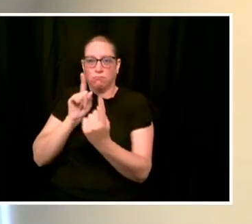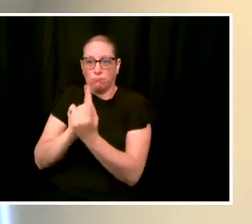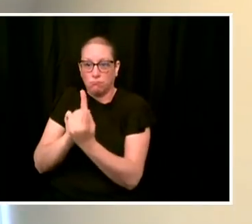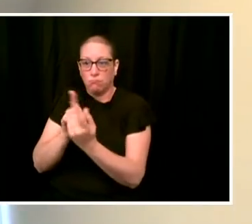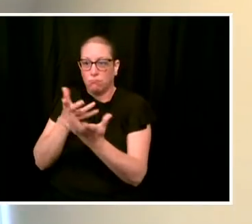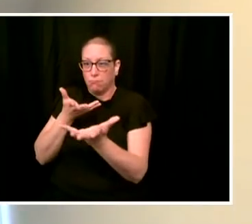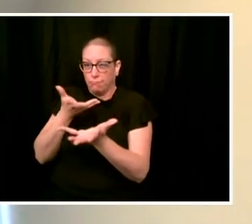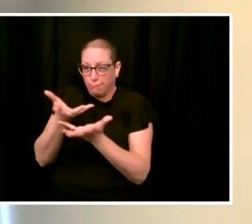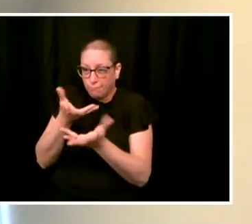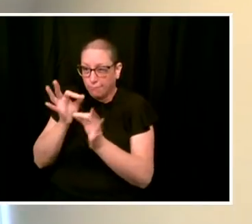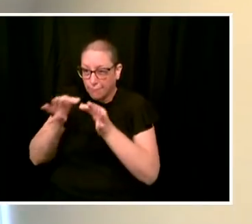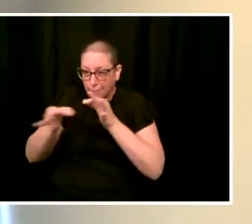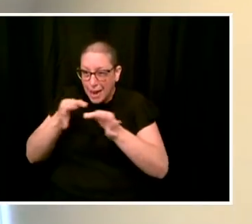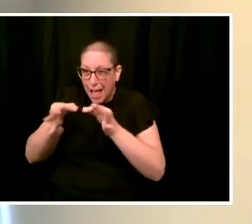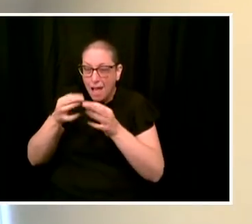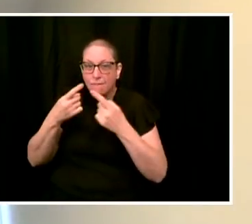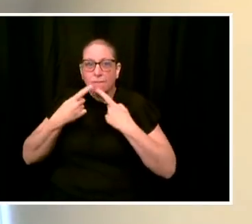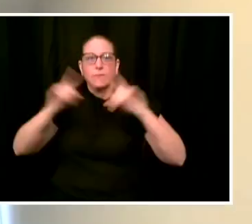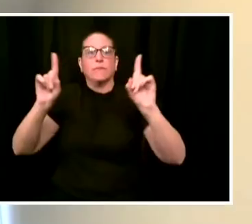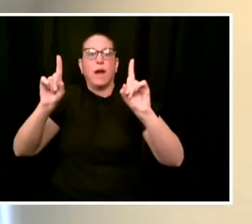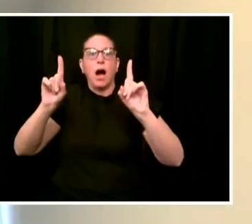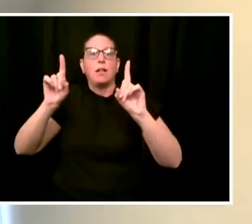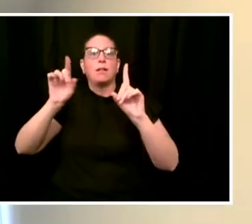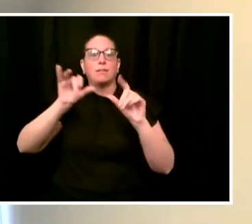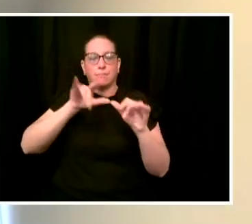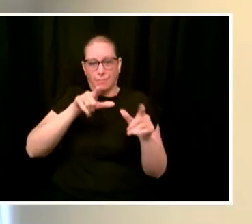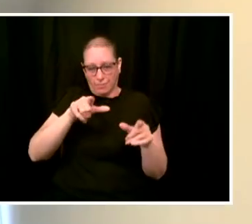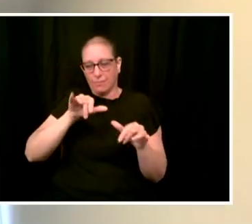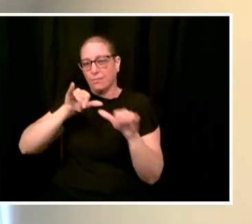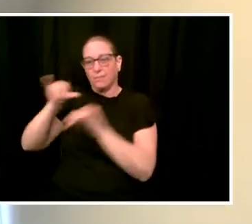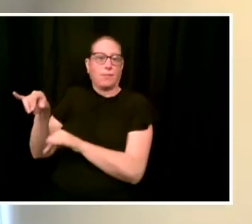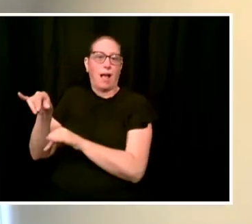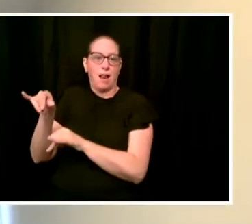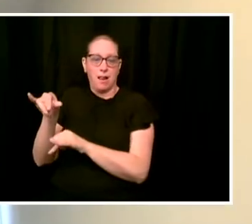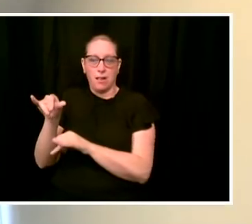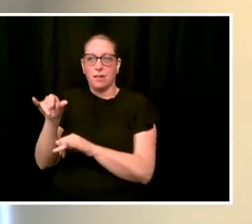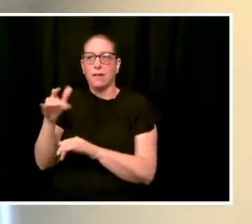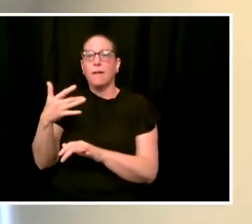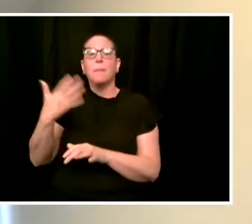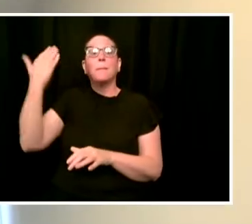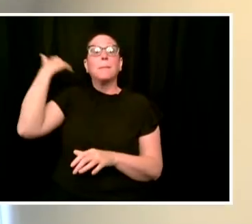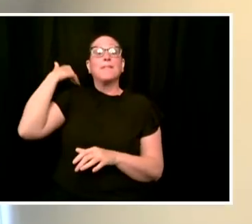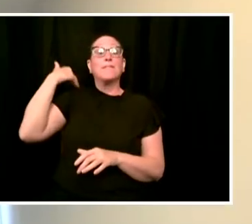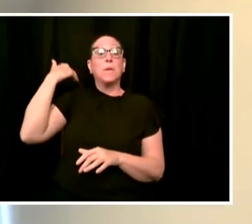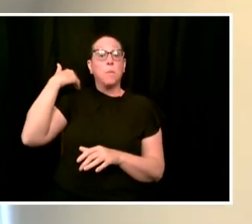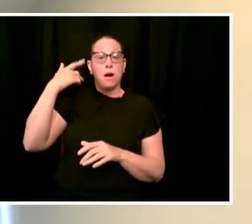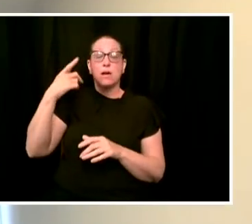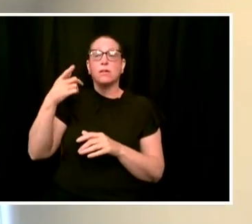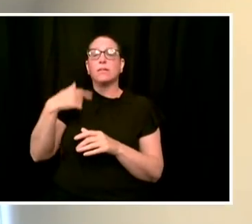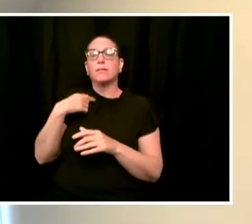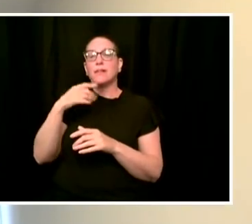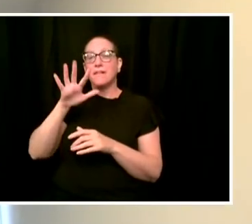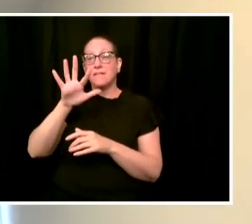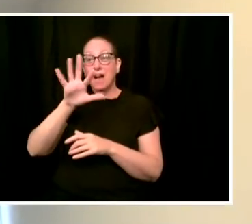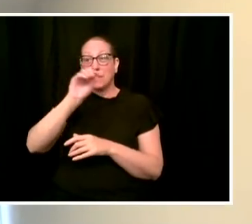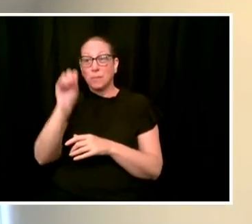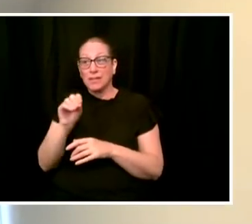OF A SUCCESS RATE AS I SAID YESTERDAY MORNING, ON A